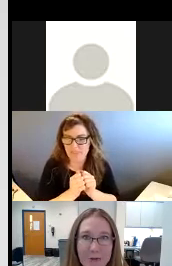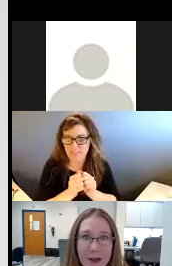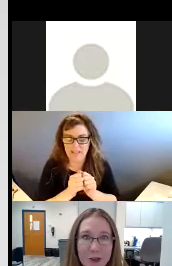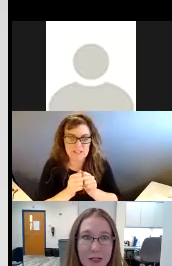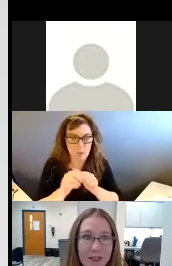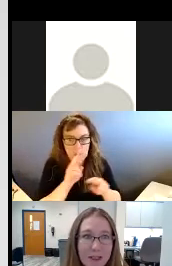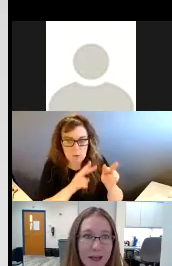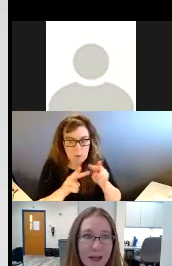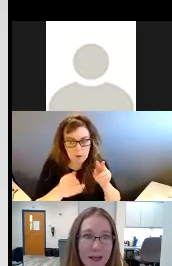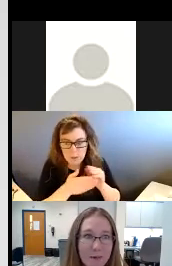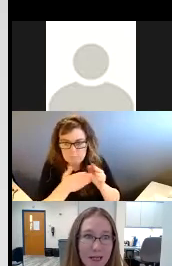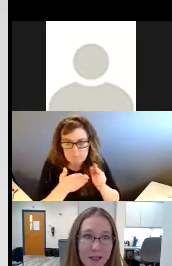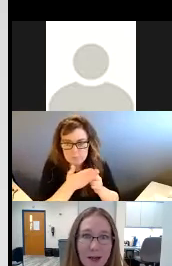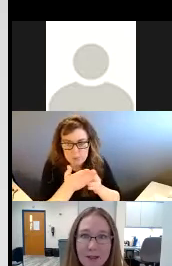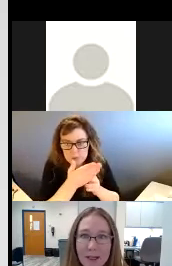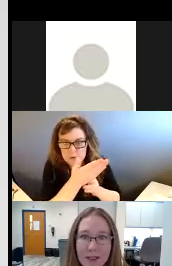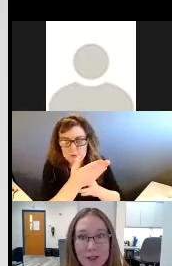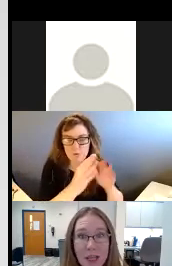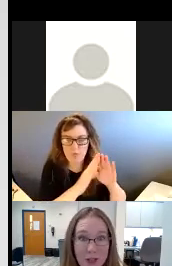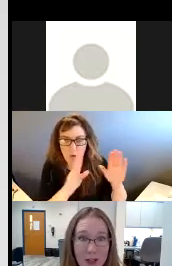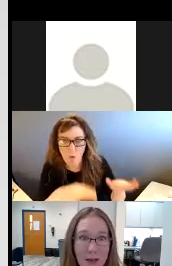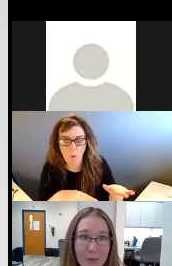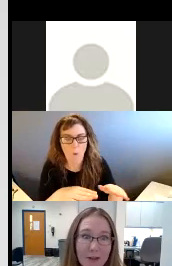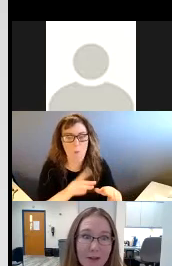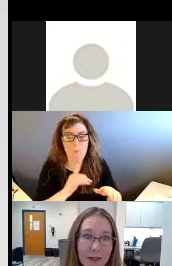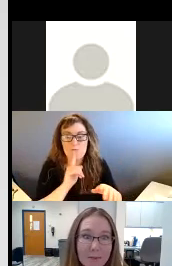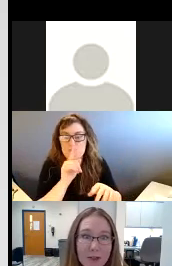JUST IN TIME IN CONTEXT EDUCATION HAPPENING.